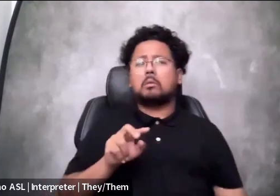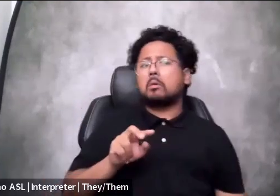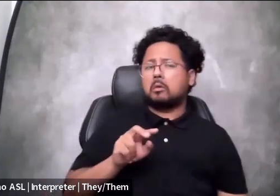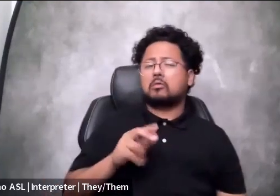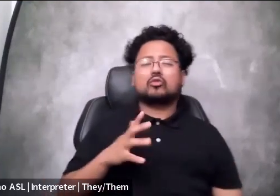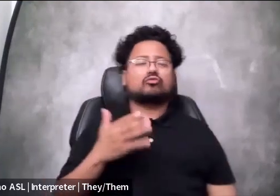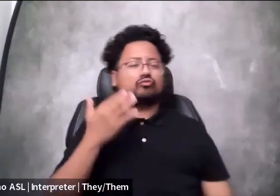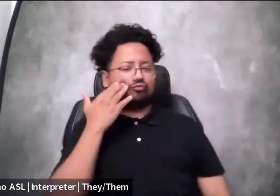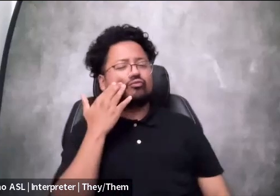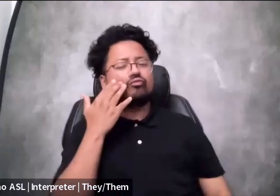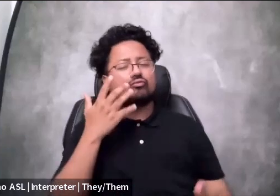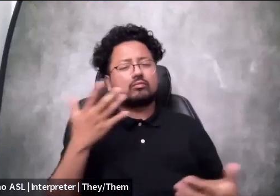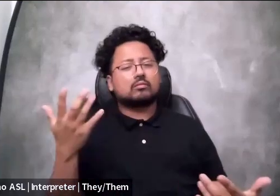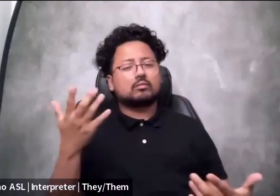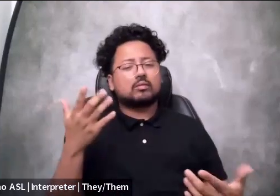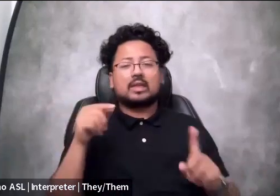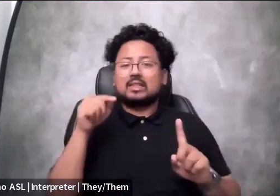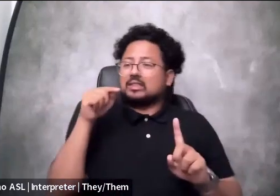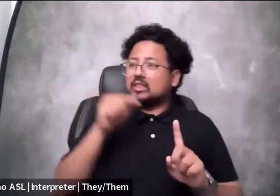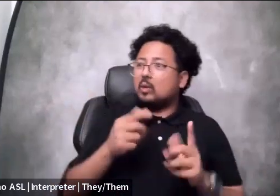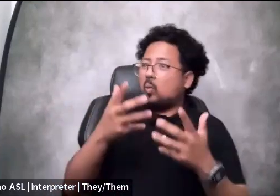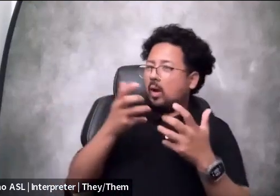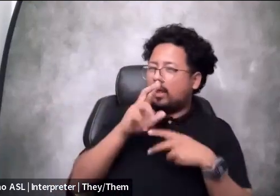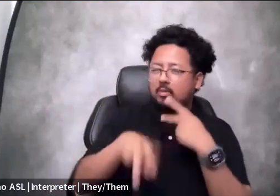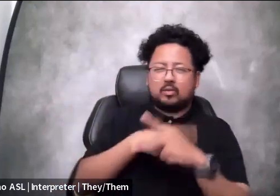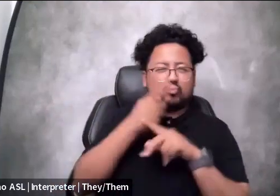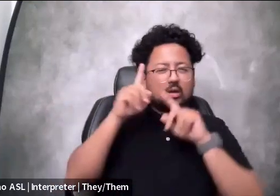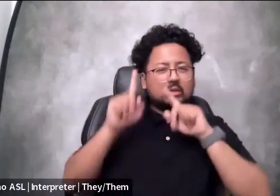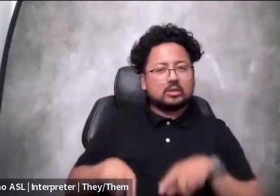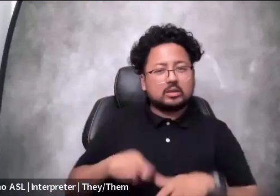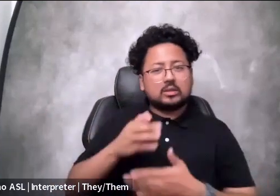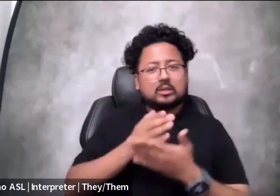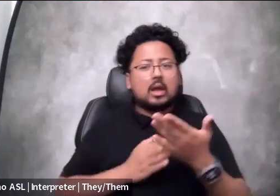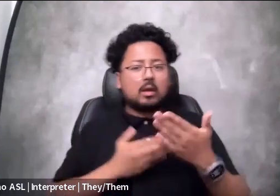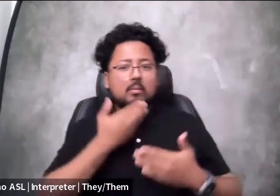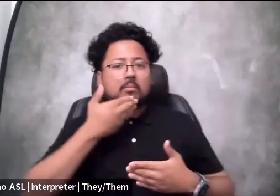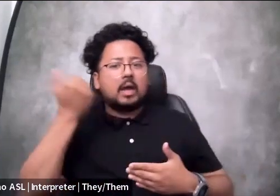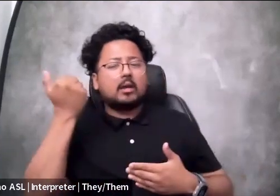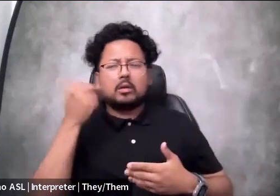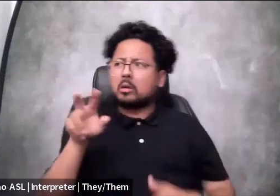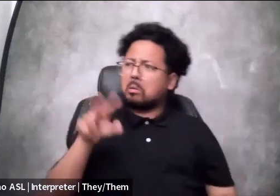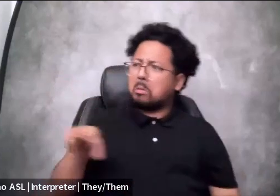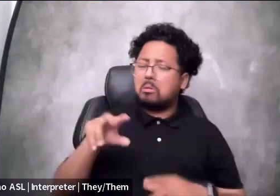that she was expecting. Some people do better than she was expecting and some people do not do as well